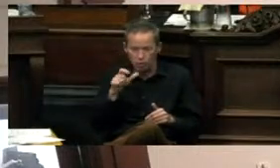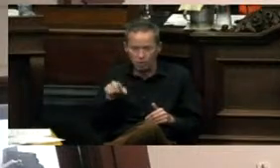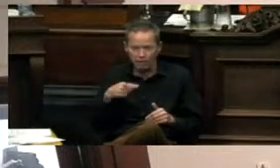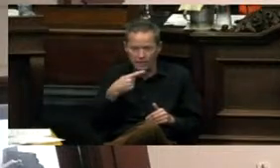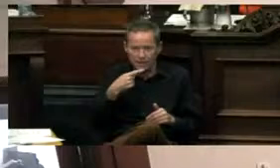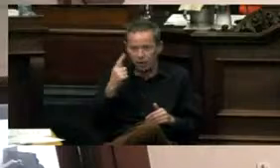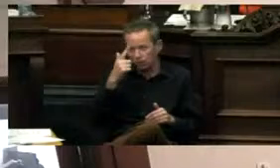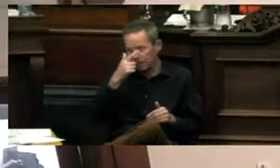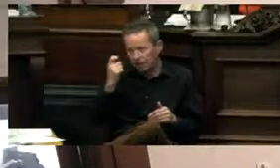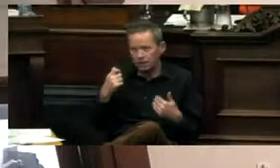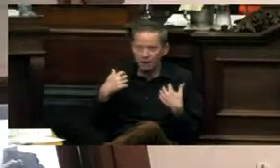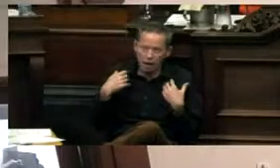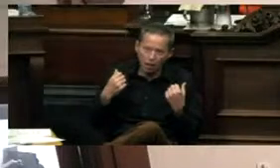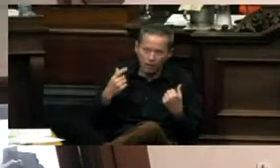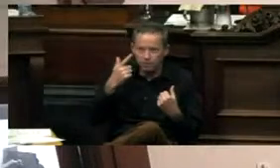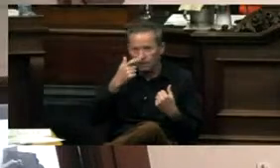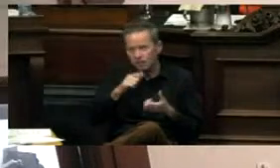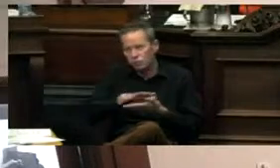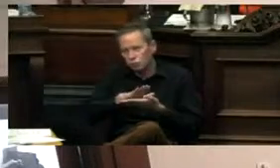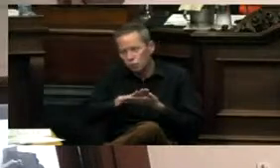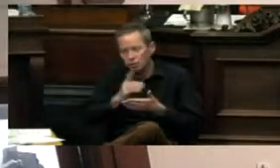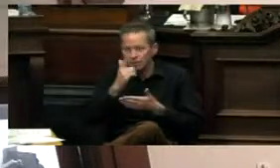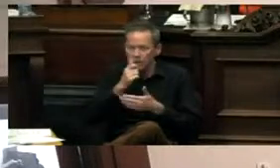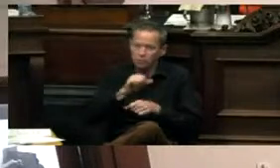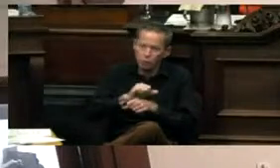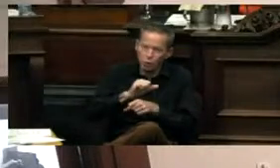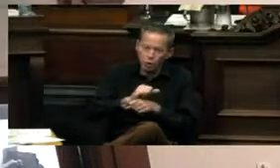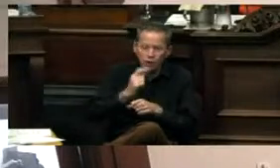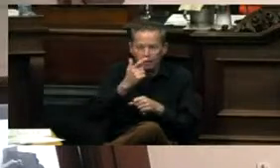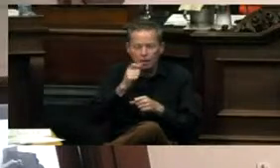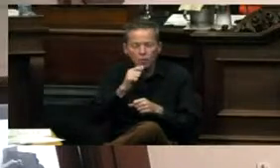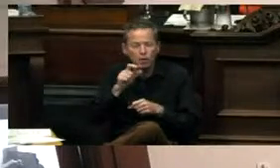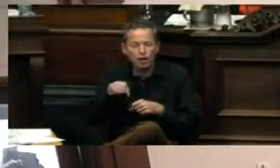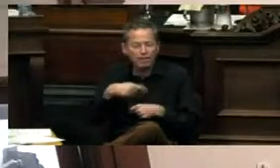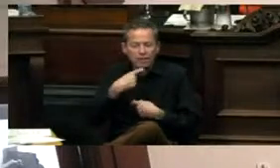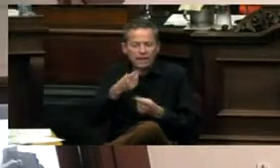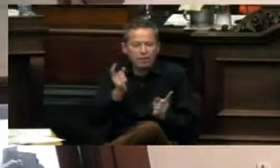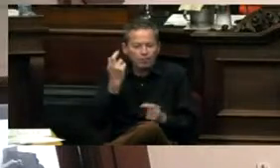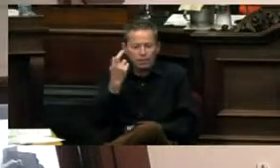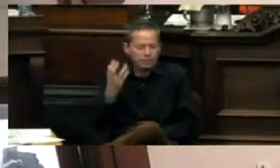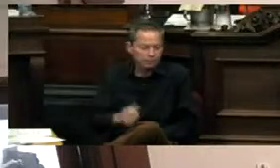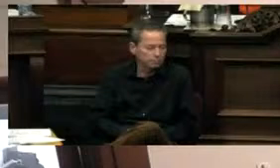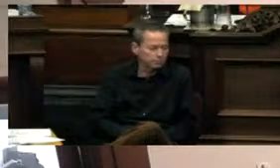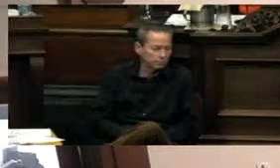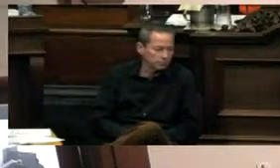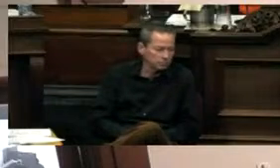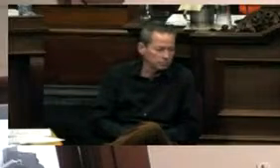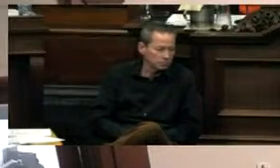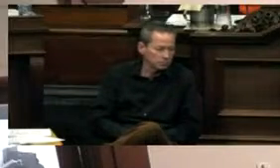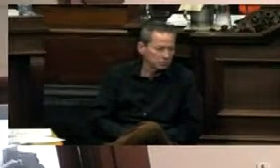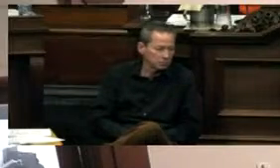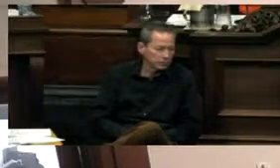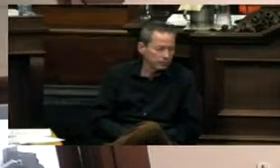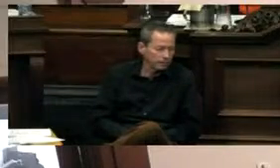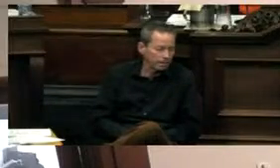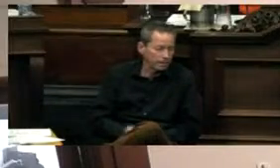moving forward, we don't have to say the reason we don't have to say it's because of health, it's